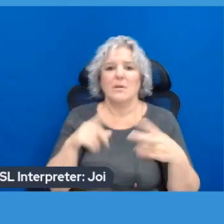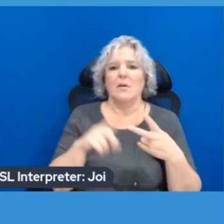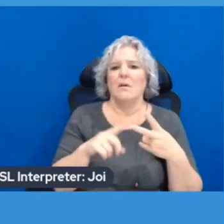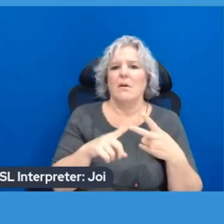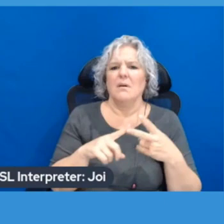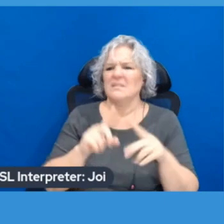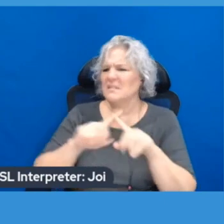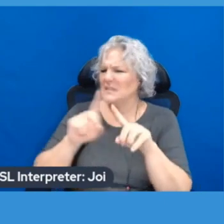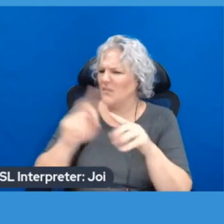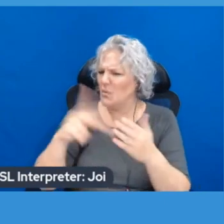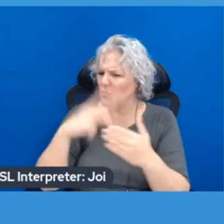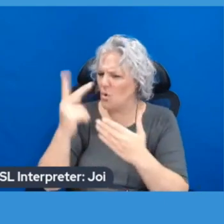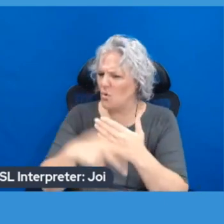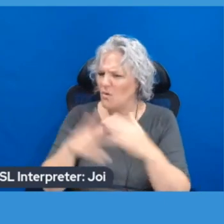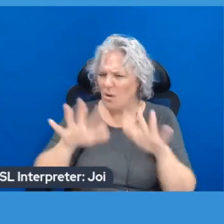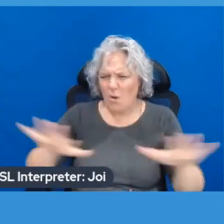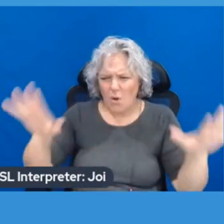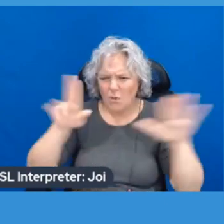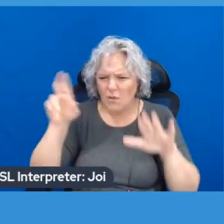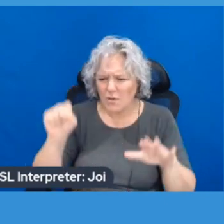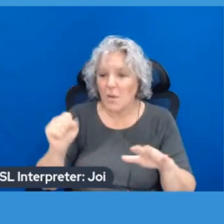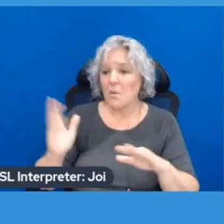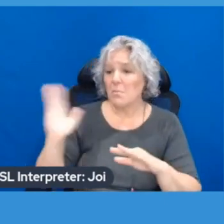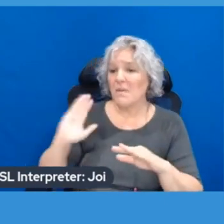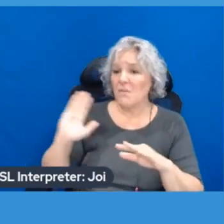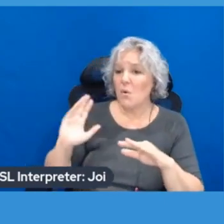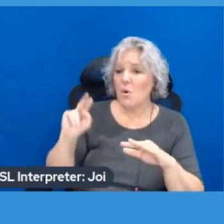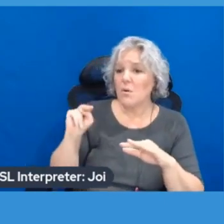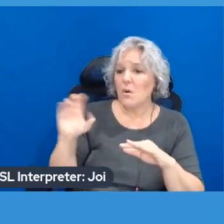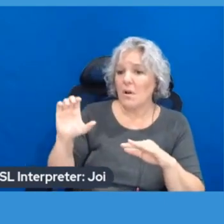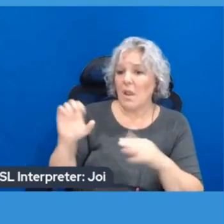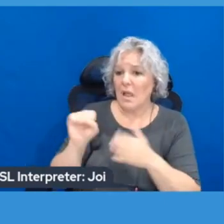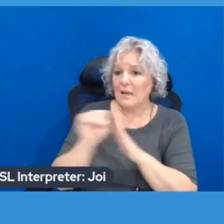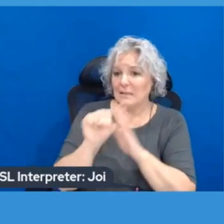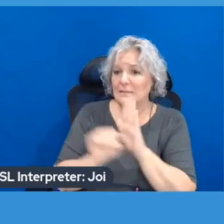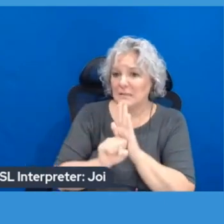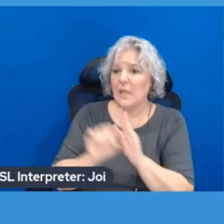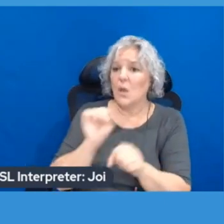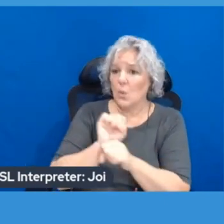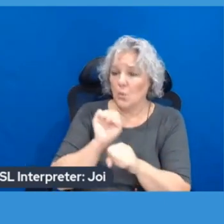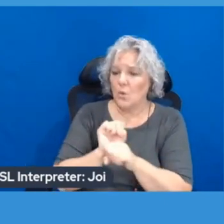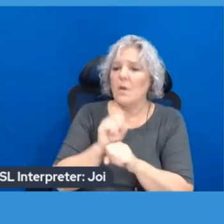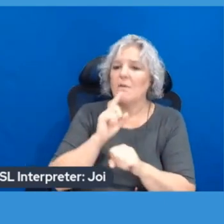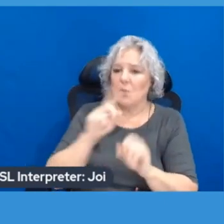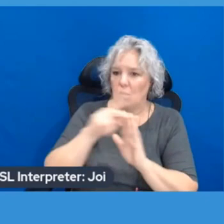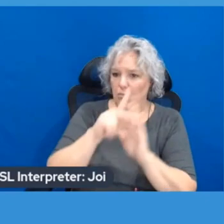And she previously worked for the State of North Carolina as the program and policy resources section chief